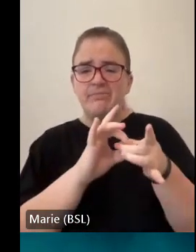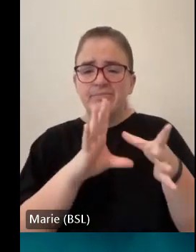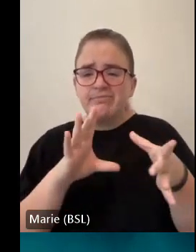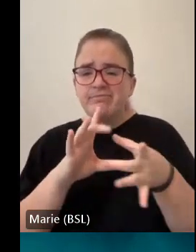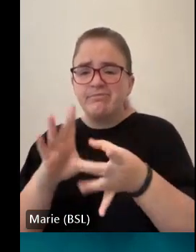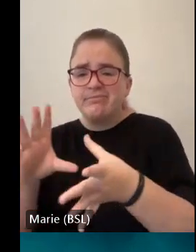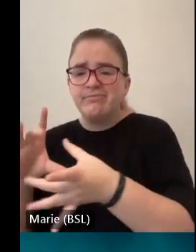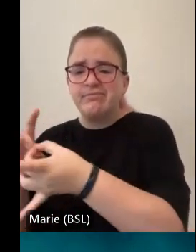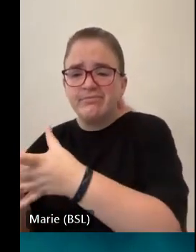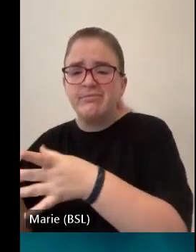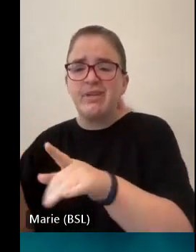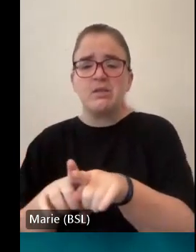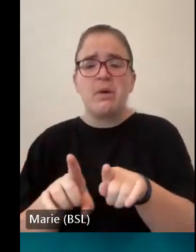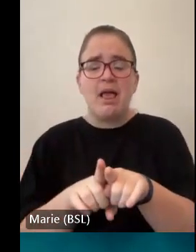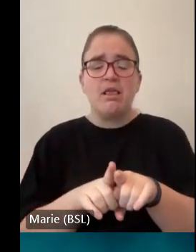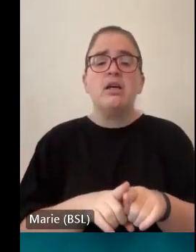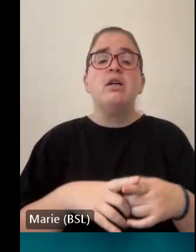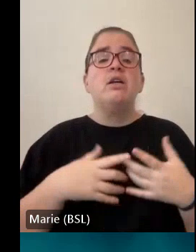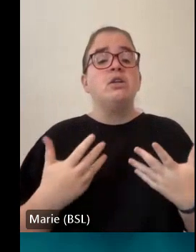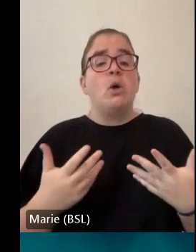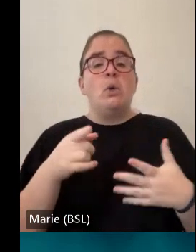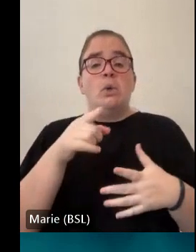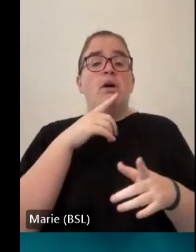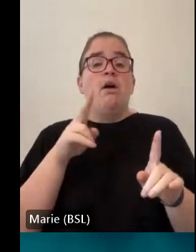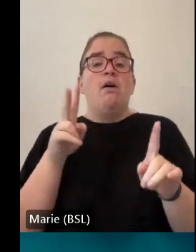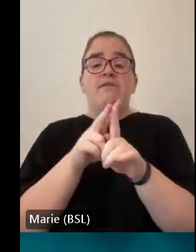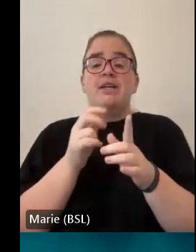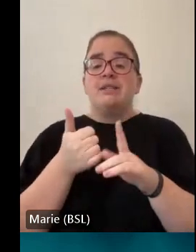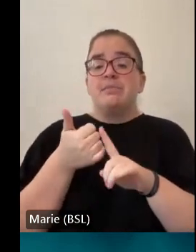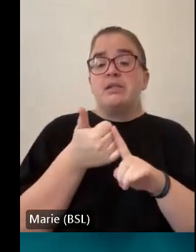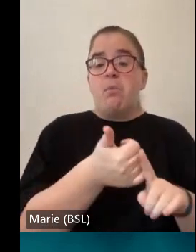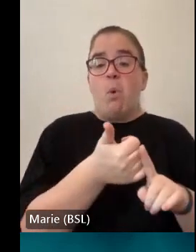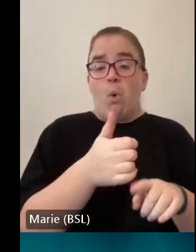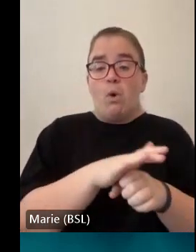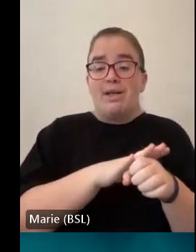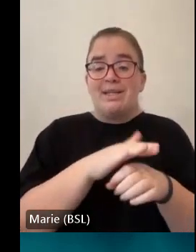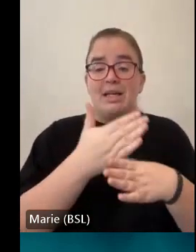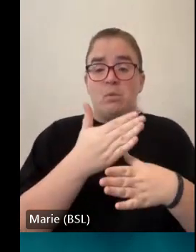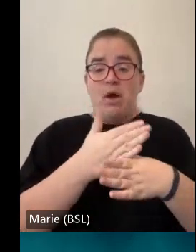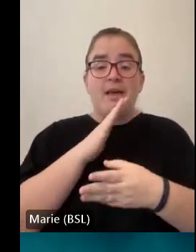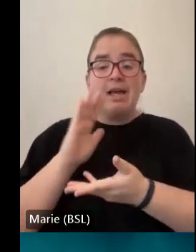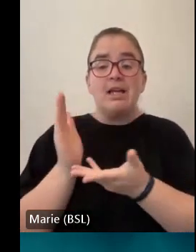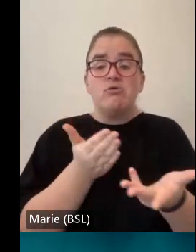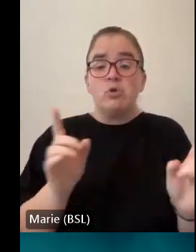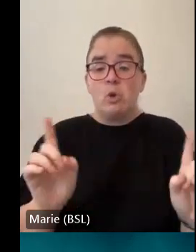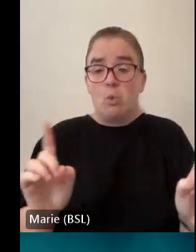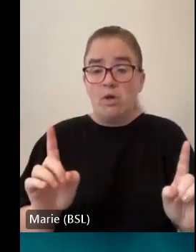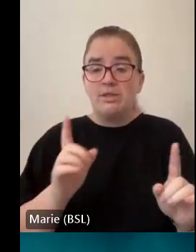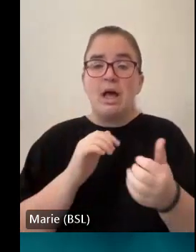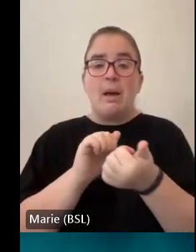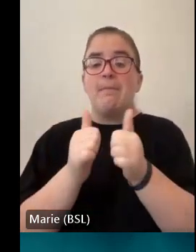So so our Victim Support caseworkers have introduced a peer support group.